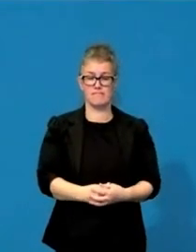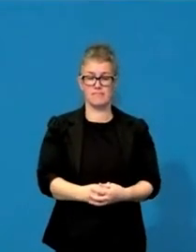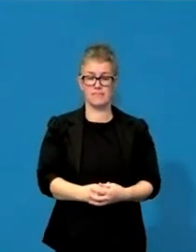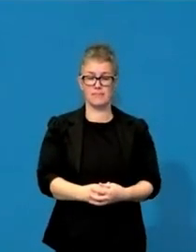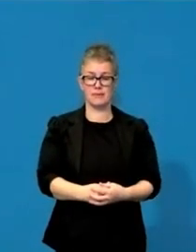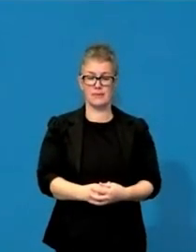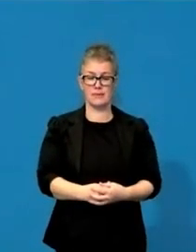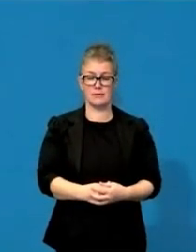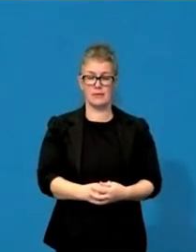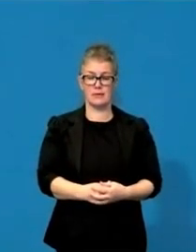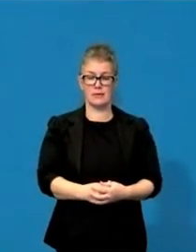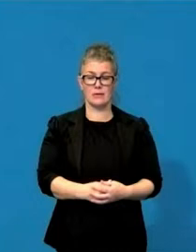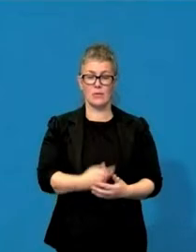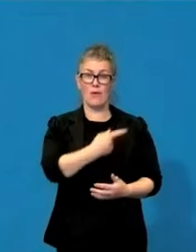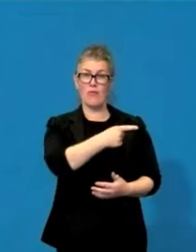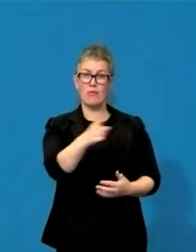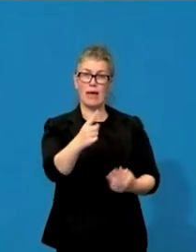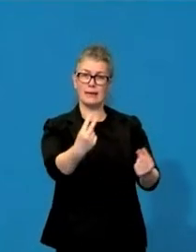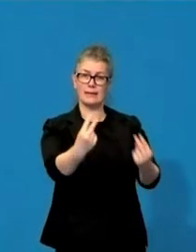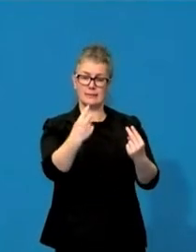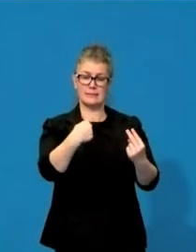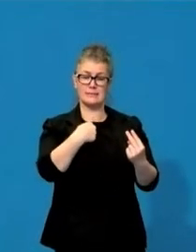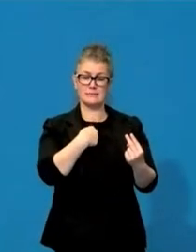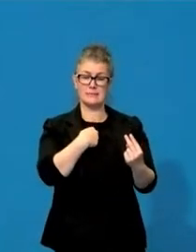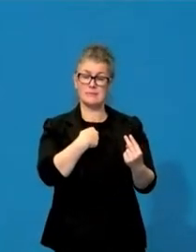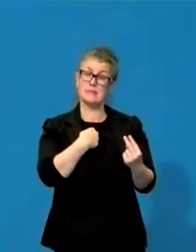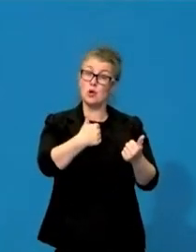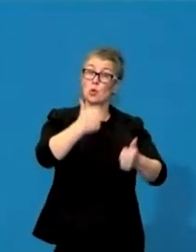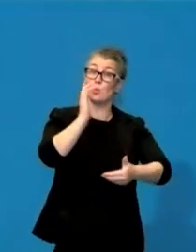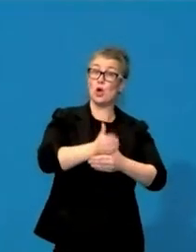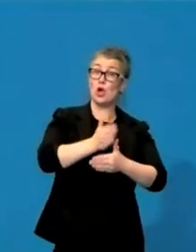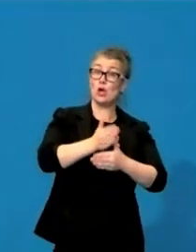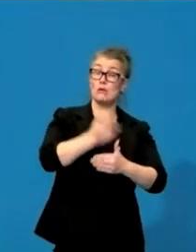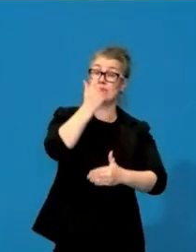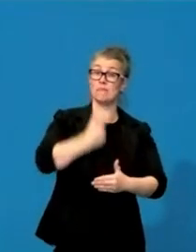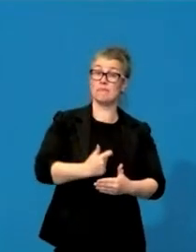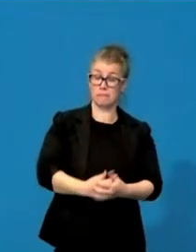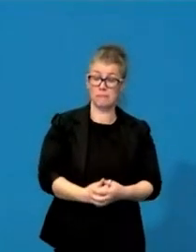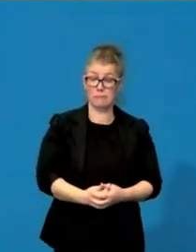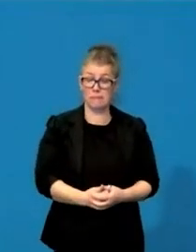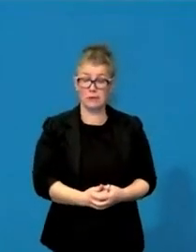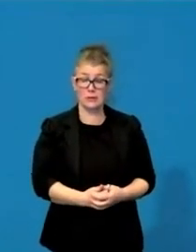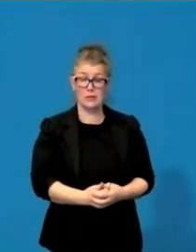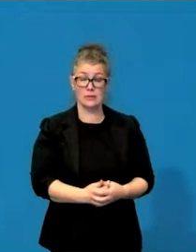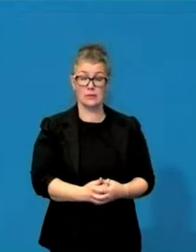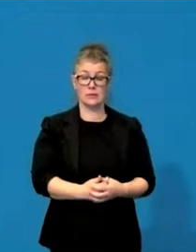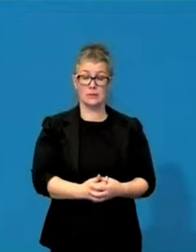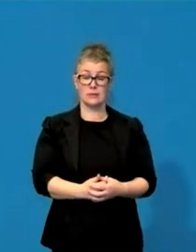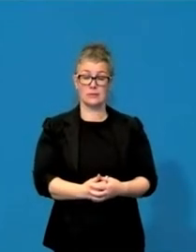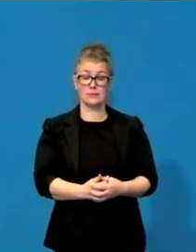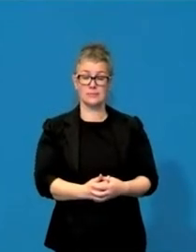they sort of seen me as a - I could be a good worker to work with this disability